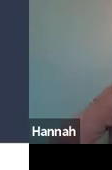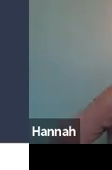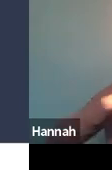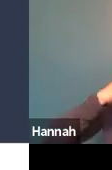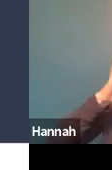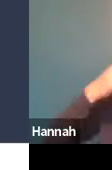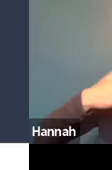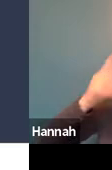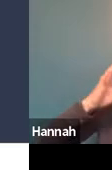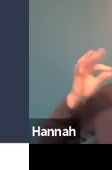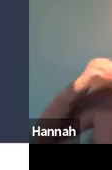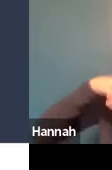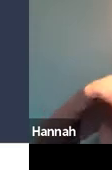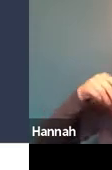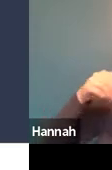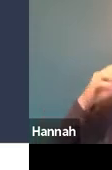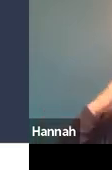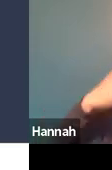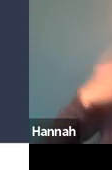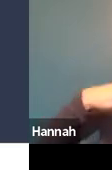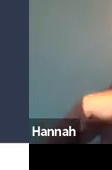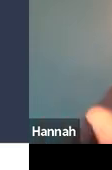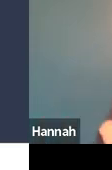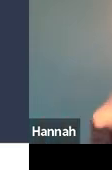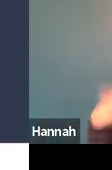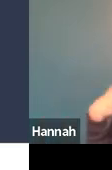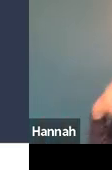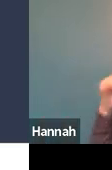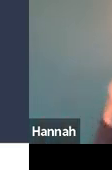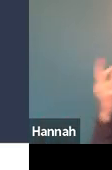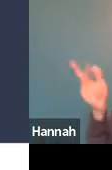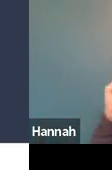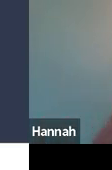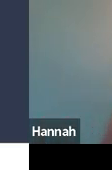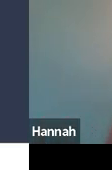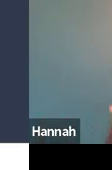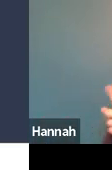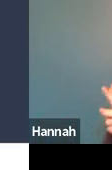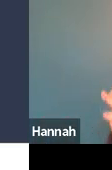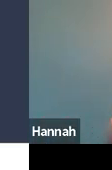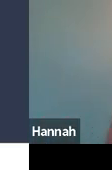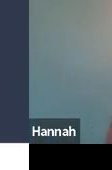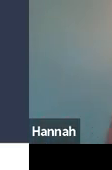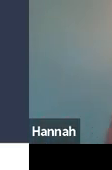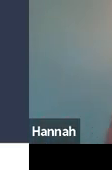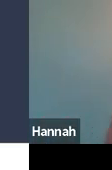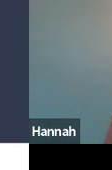Jason: If anyone has that solution, they need to send to those into a lot of people, you know coming up here soon.Thank